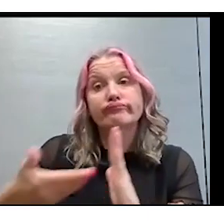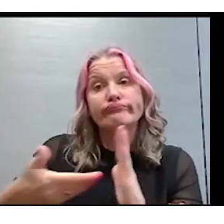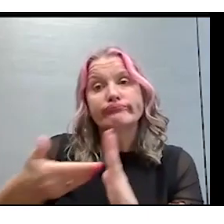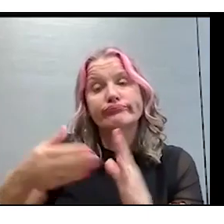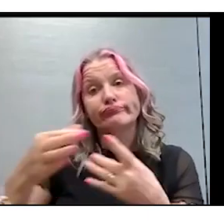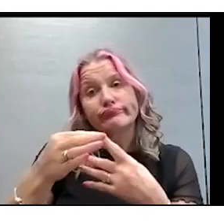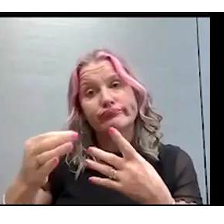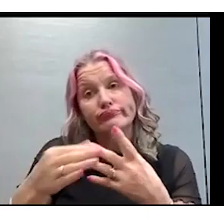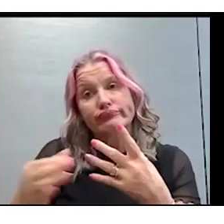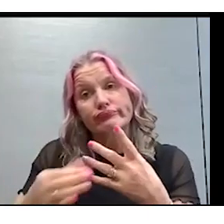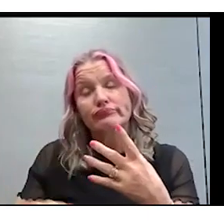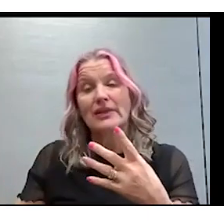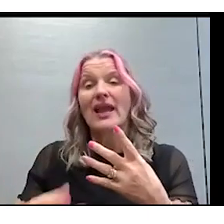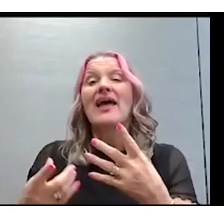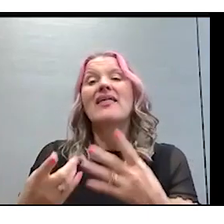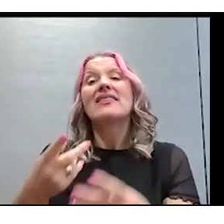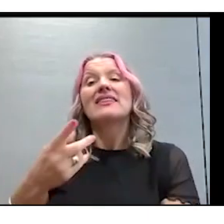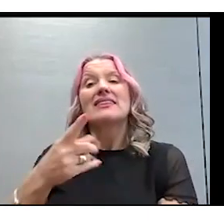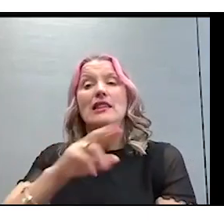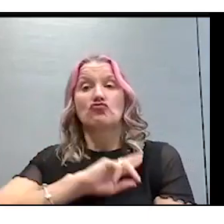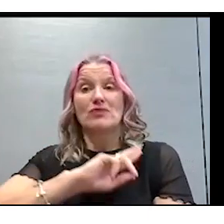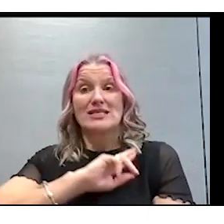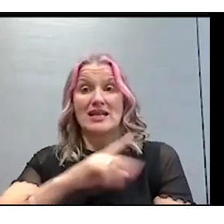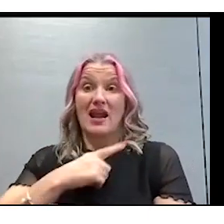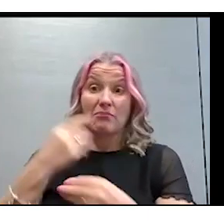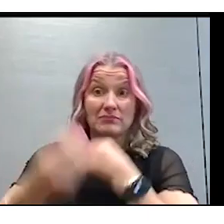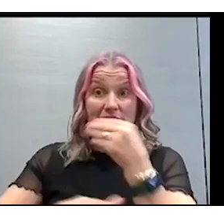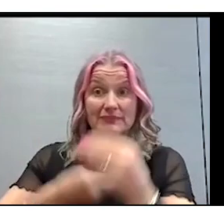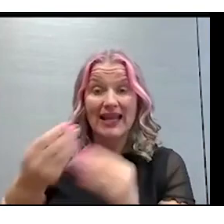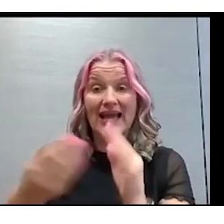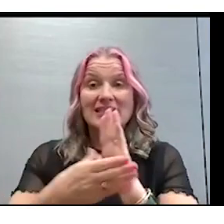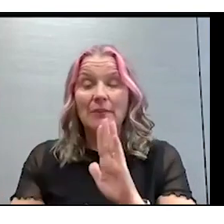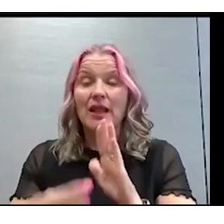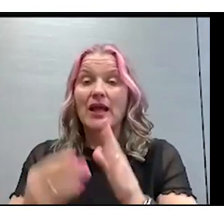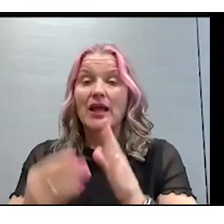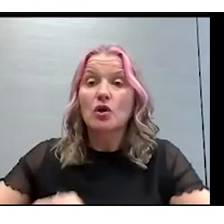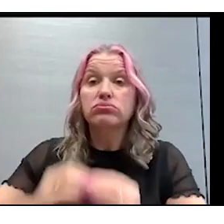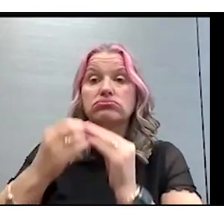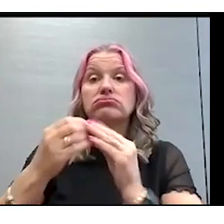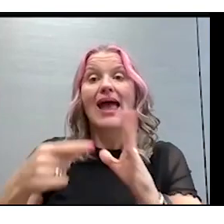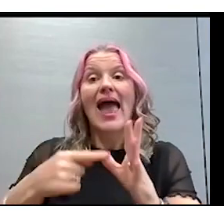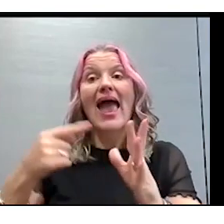And the reason I'm walking you for this example, as you're building your AI technology, you really